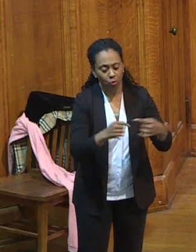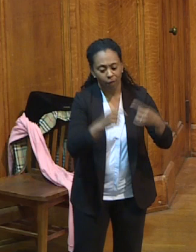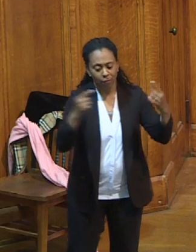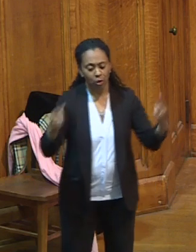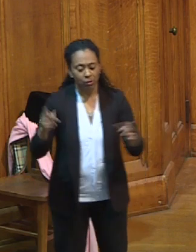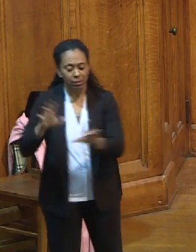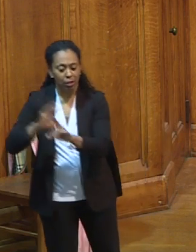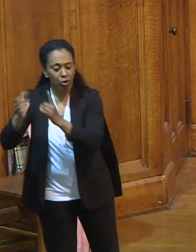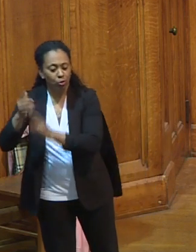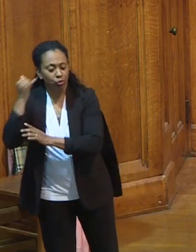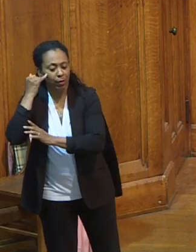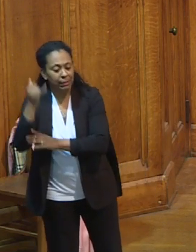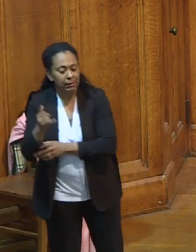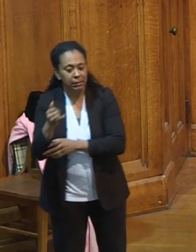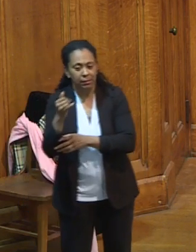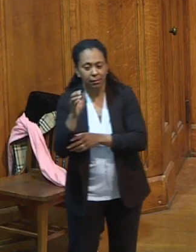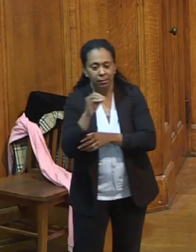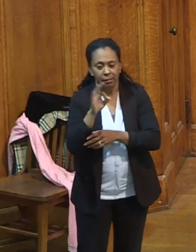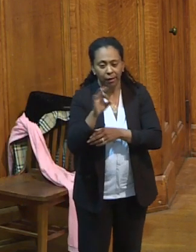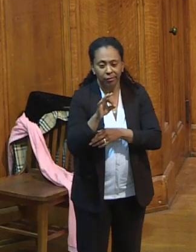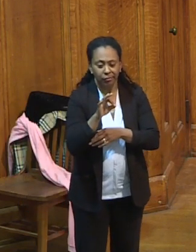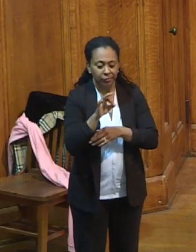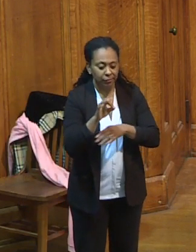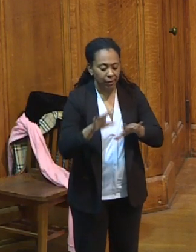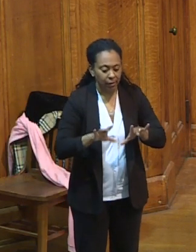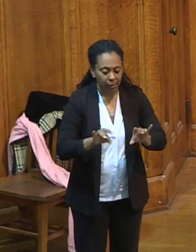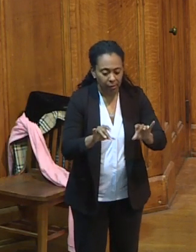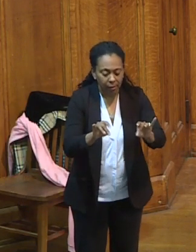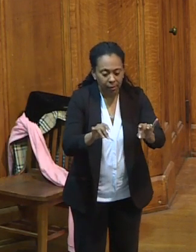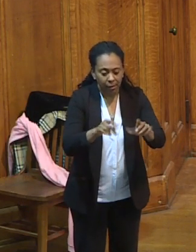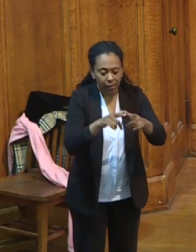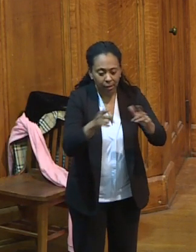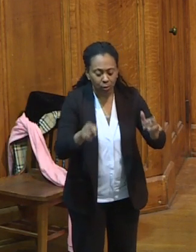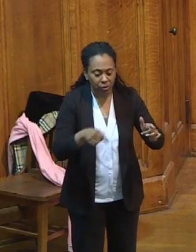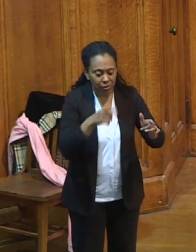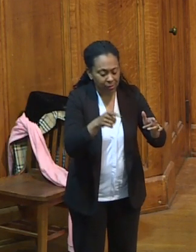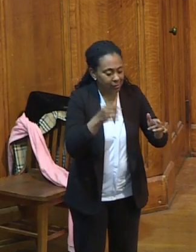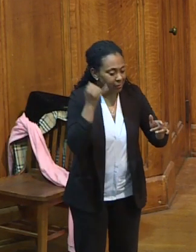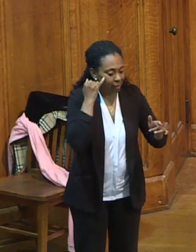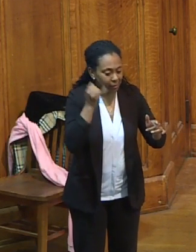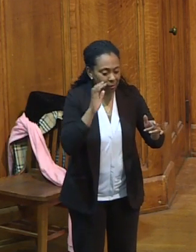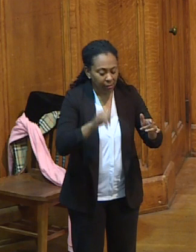about evolution of language. There's this gradualist idea that we build up